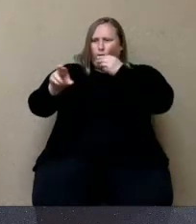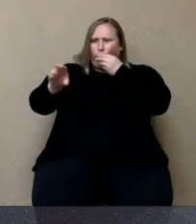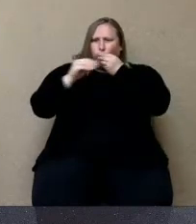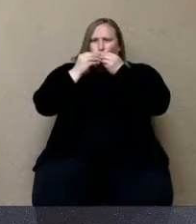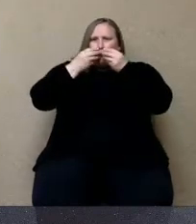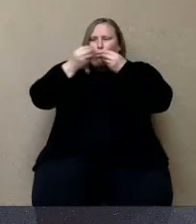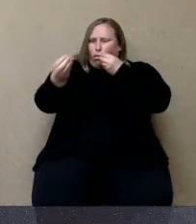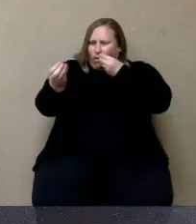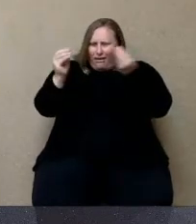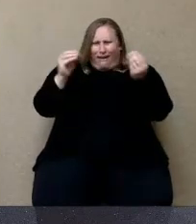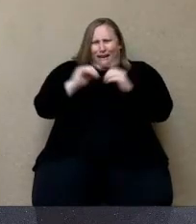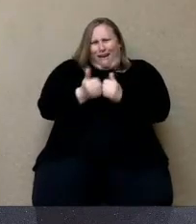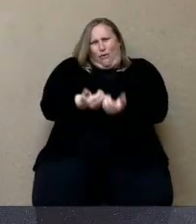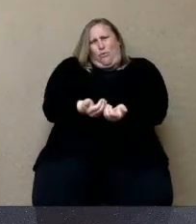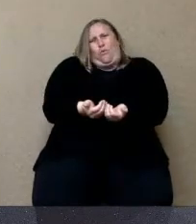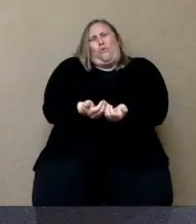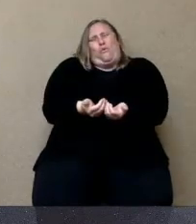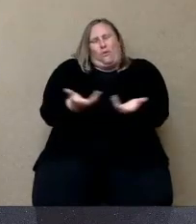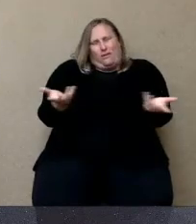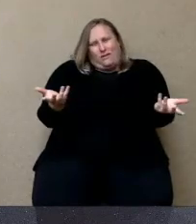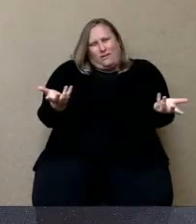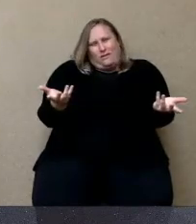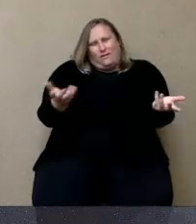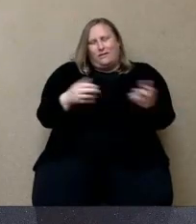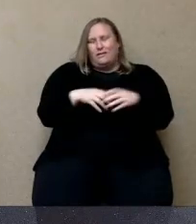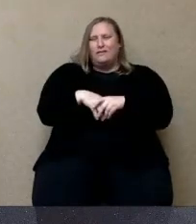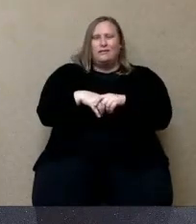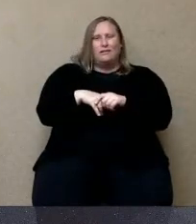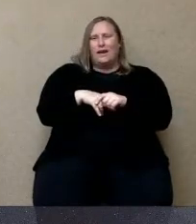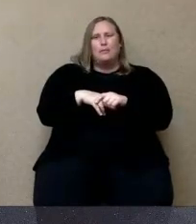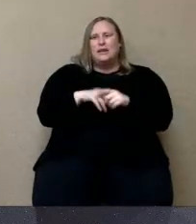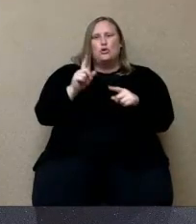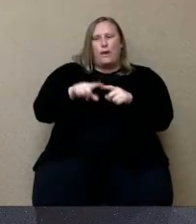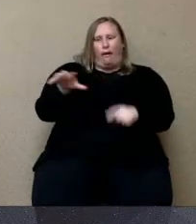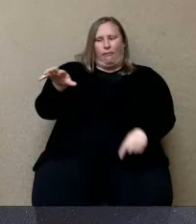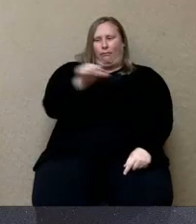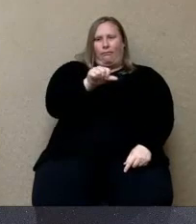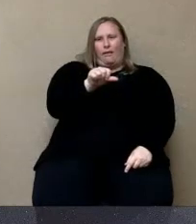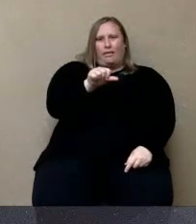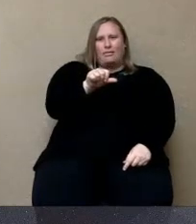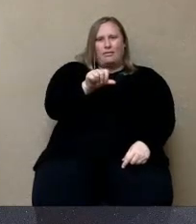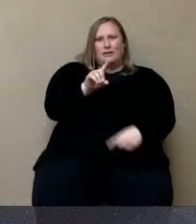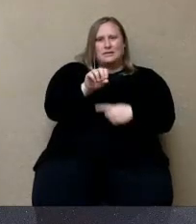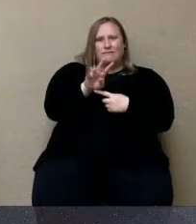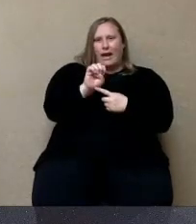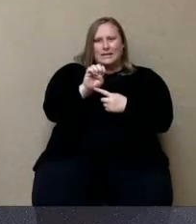You wouldn't. So, I think even drawing the comparison of taking a device away from somebody is like putting duct tape over their